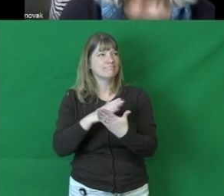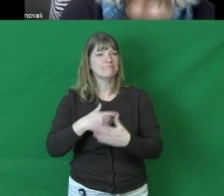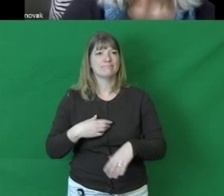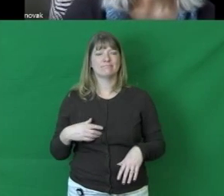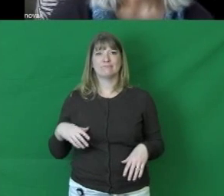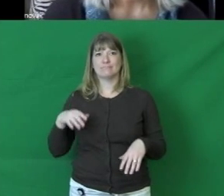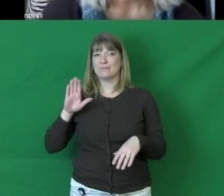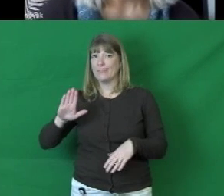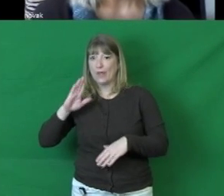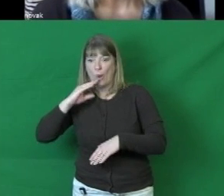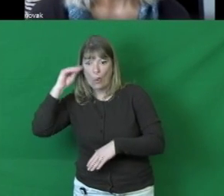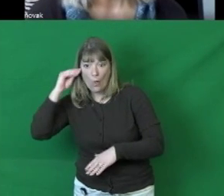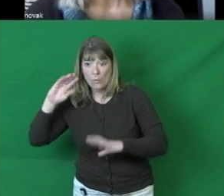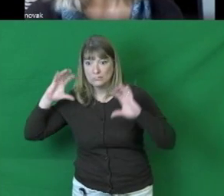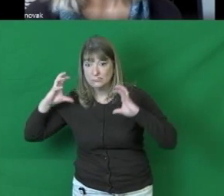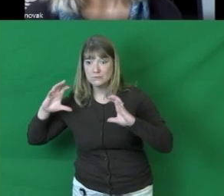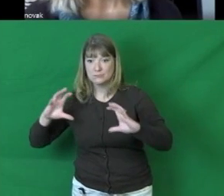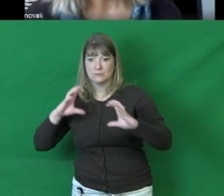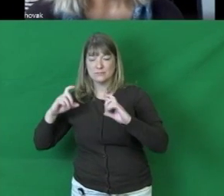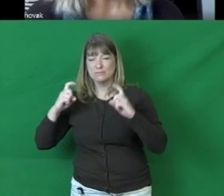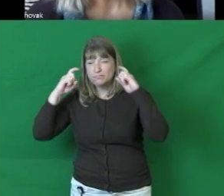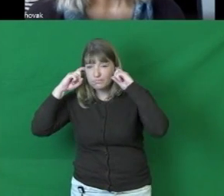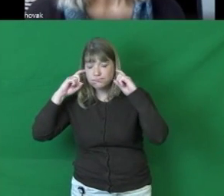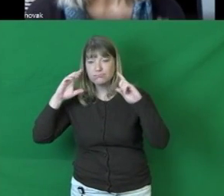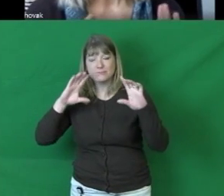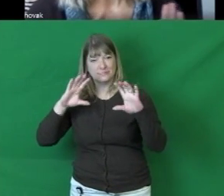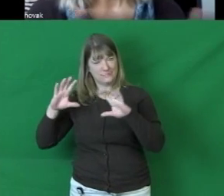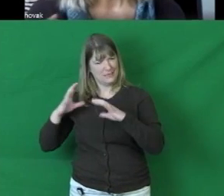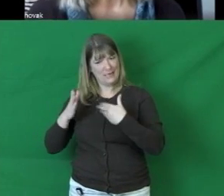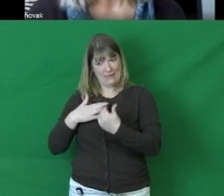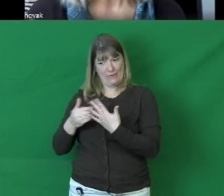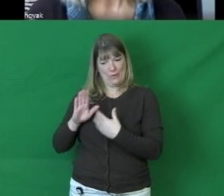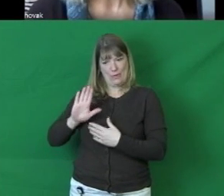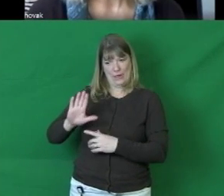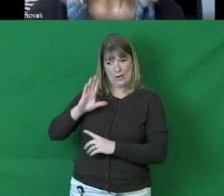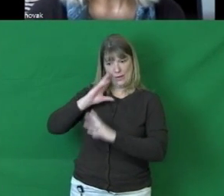They have speaker systems at their house, they use earbuds, and even though what they're